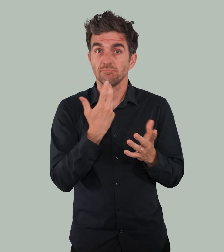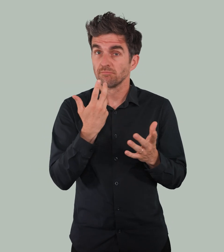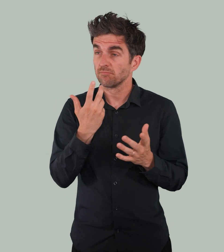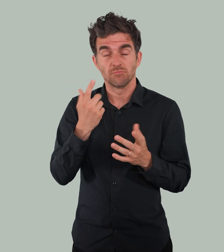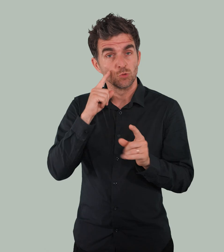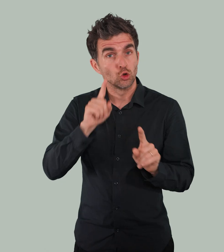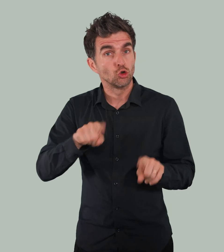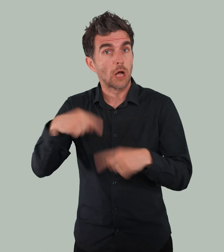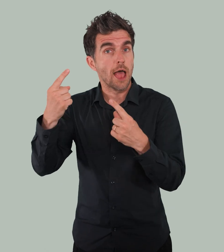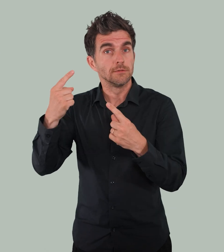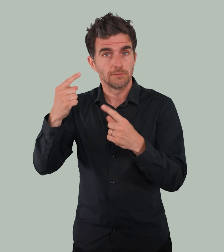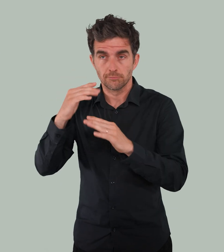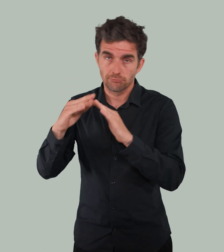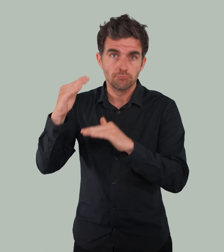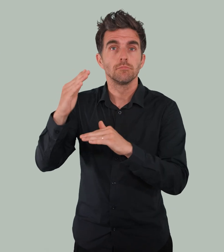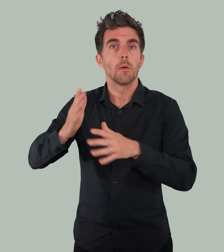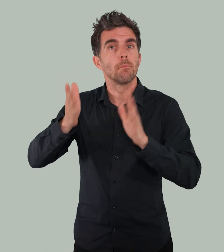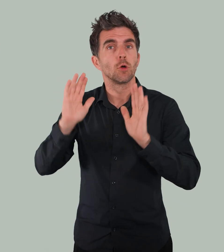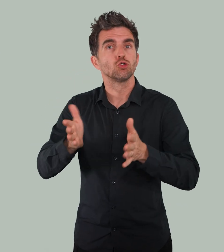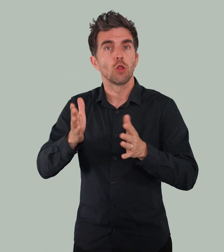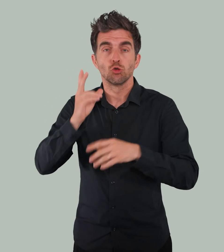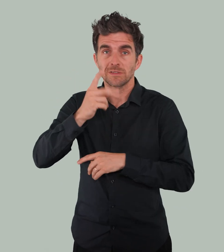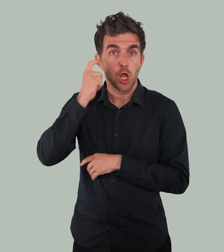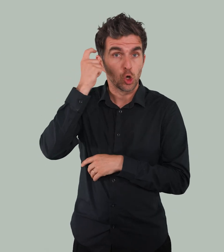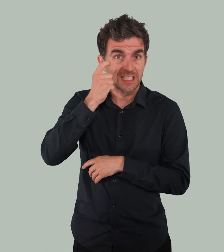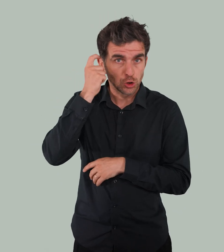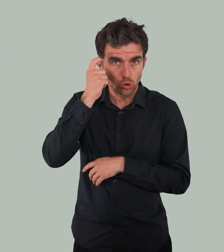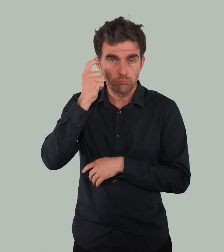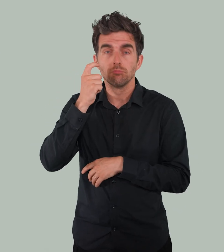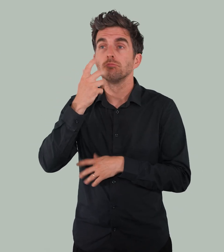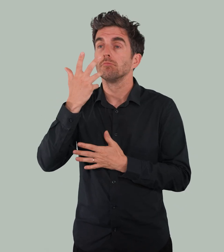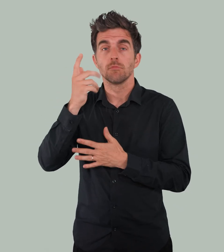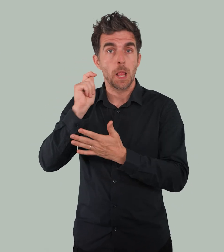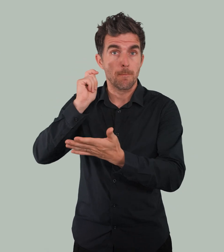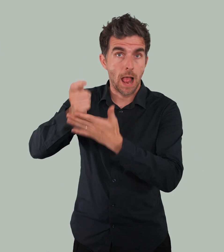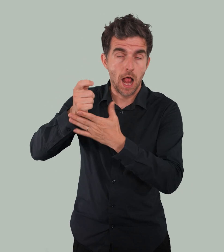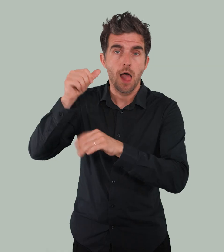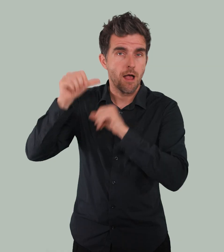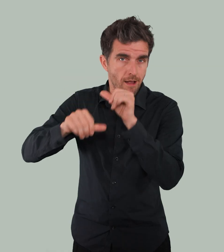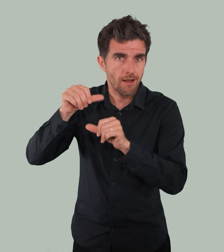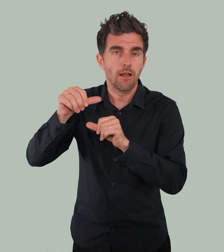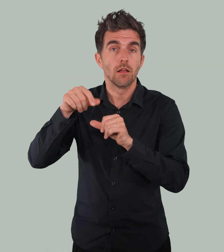challenged through Mandatory Reconsideration and appeals.